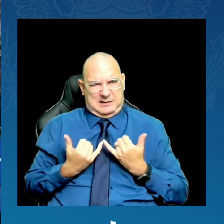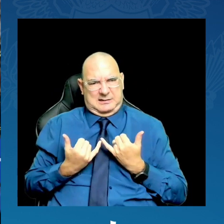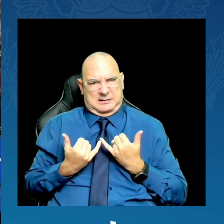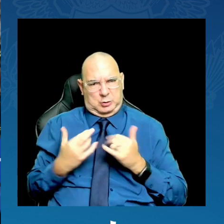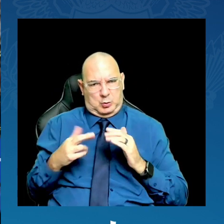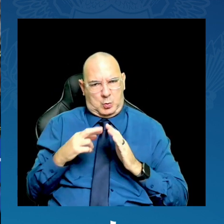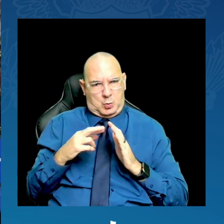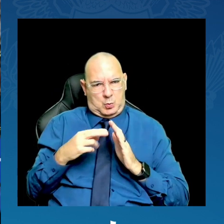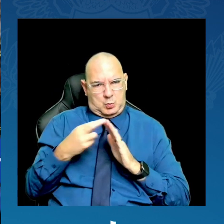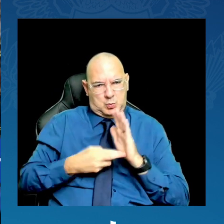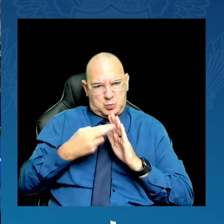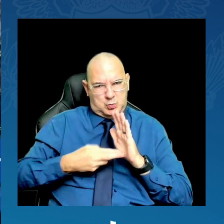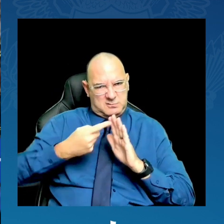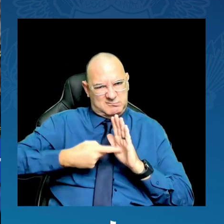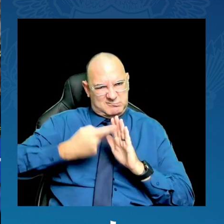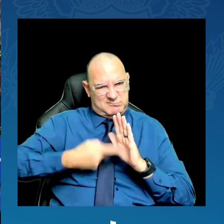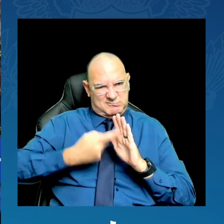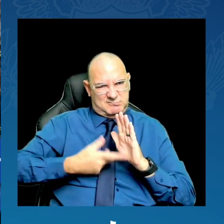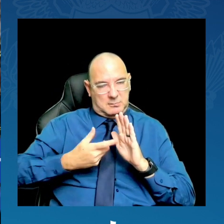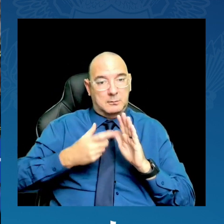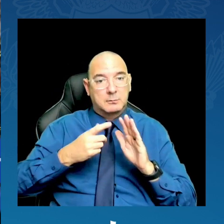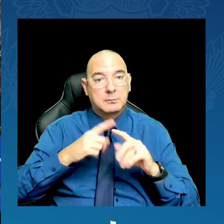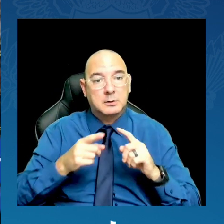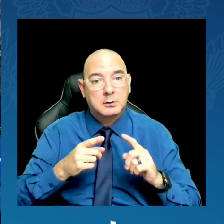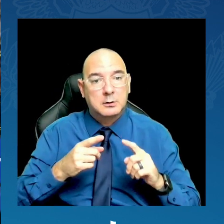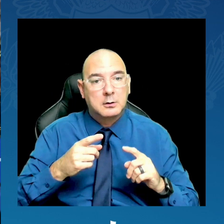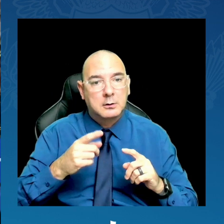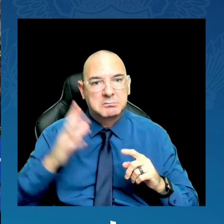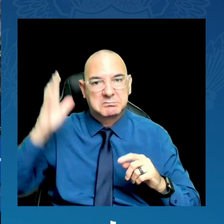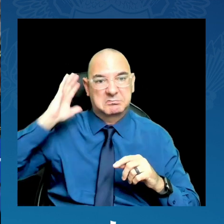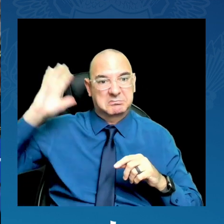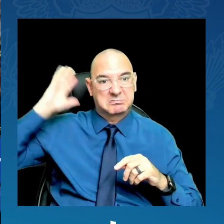before most of this innovation and technology has actually developed.